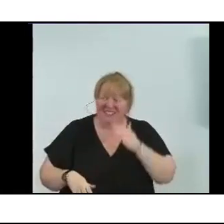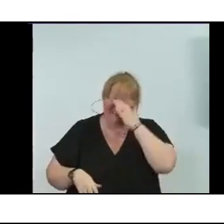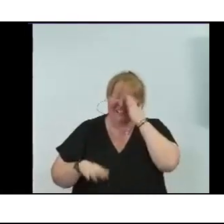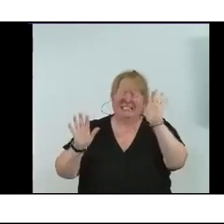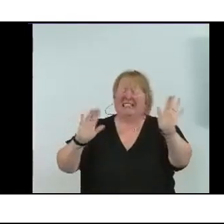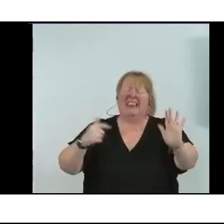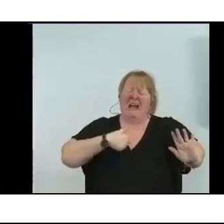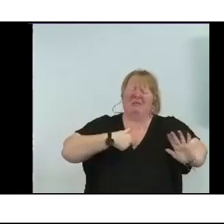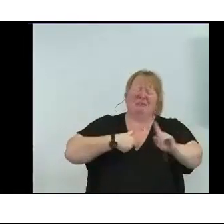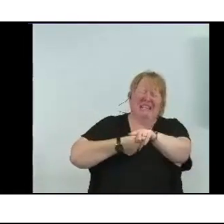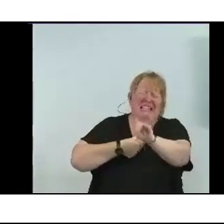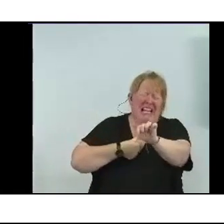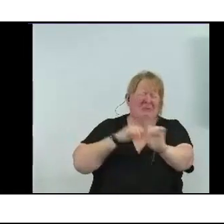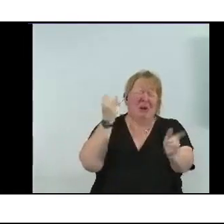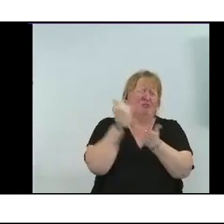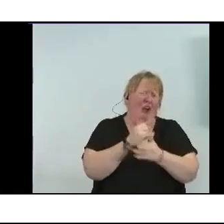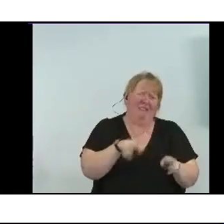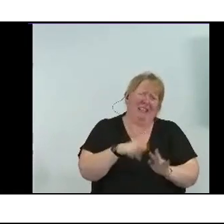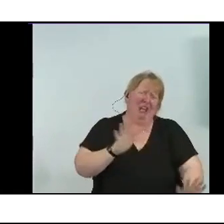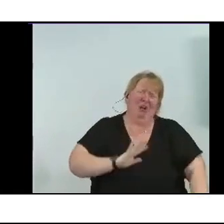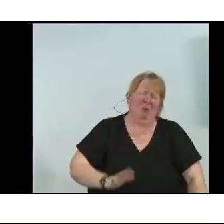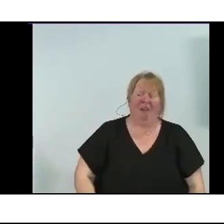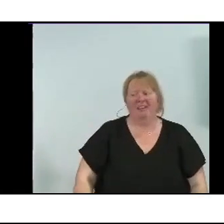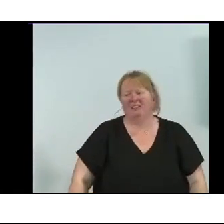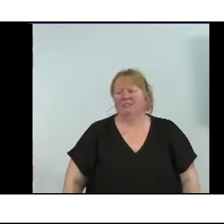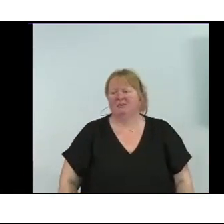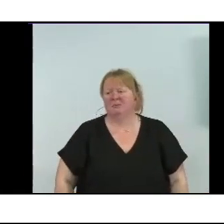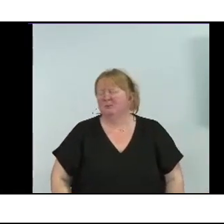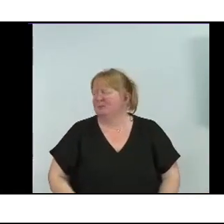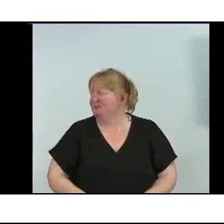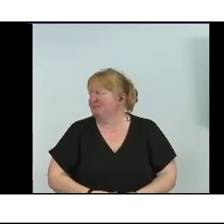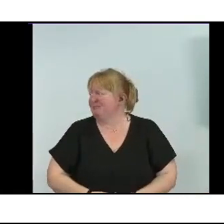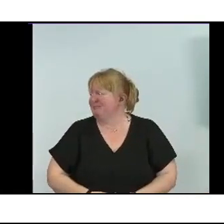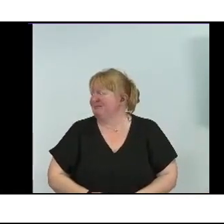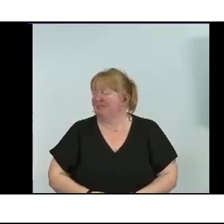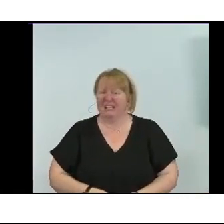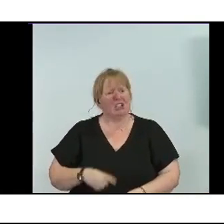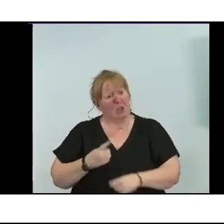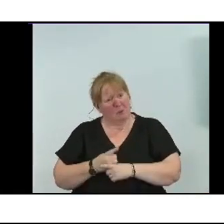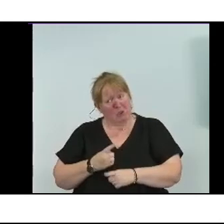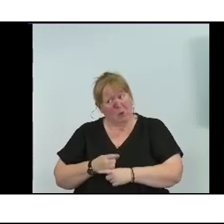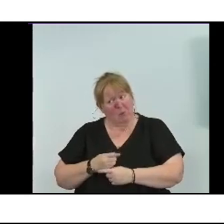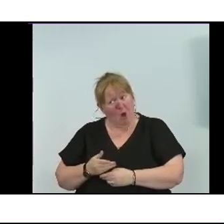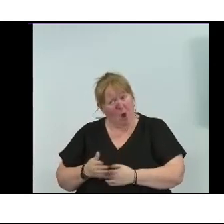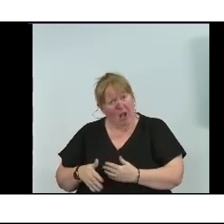That's you. Should we talk more about it? Shall we? Yeah.